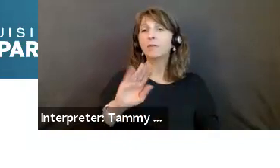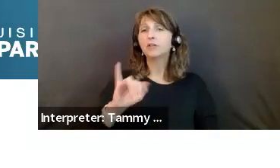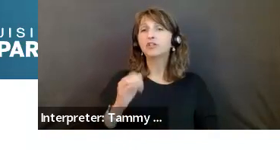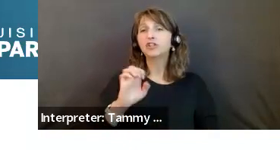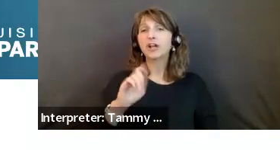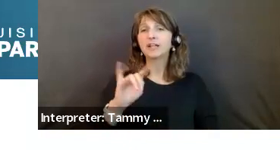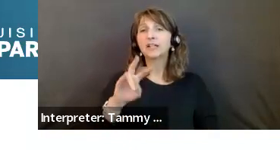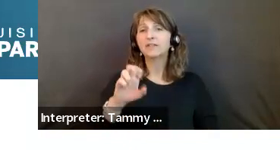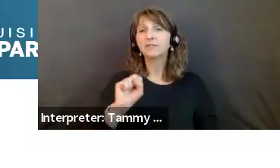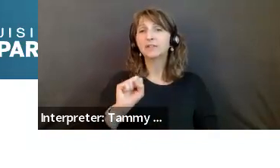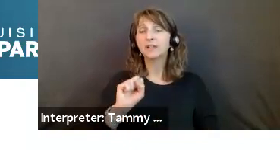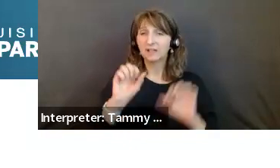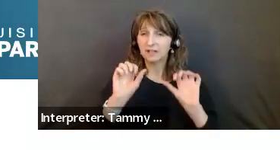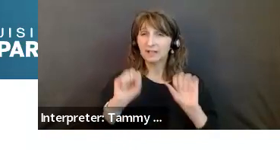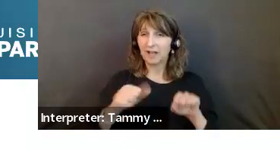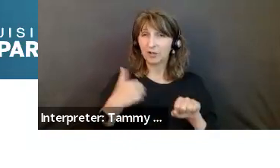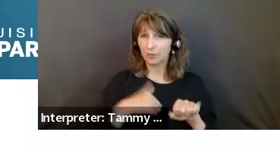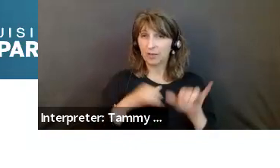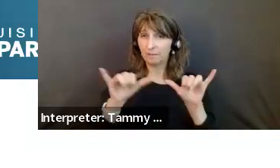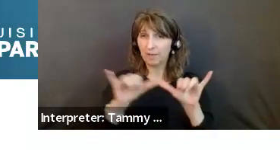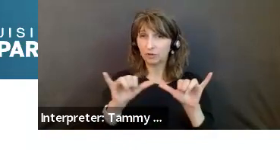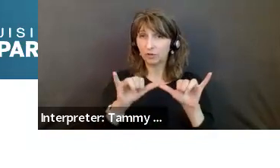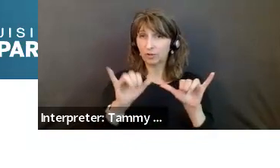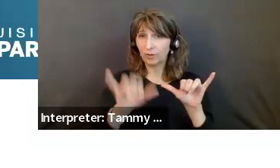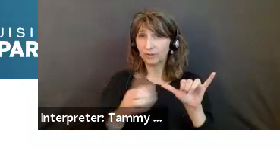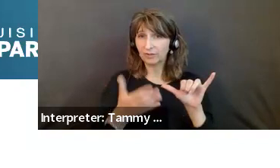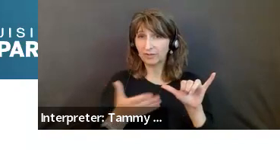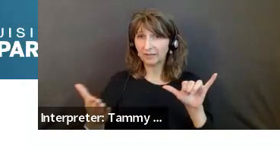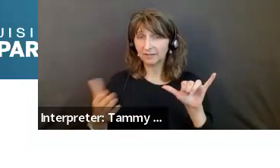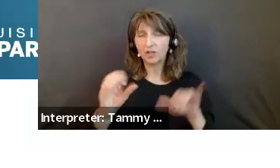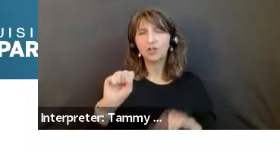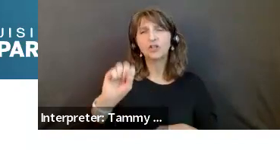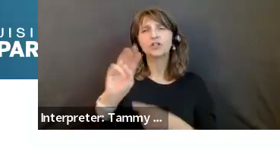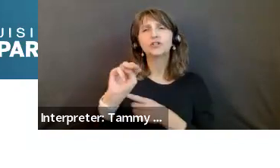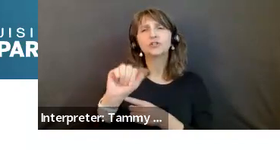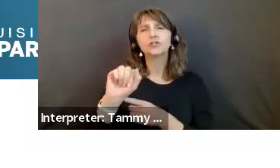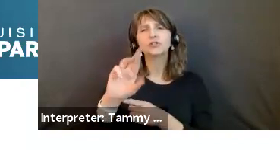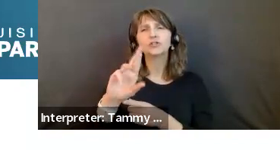Can we measure these things? Do they specifically address the goals? Are they something that we can actually achieve?